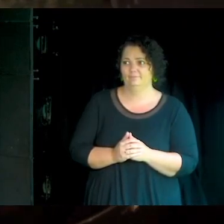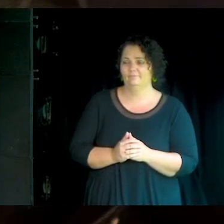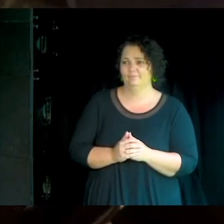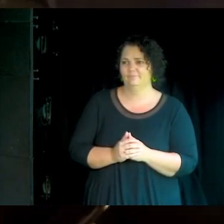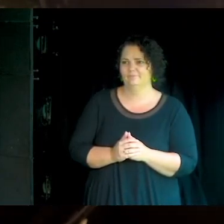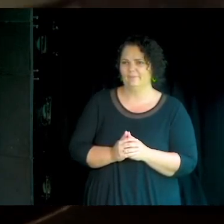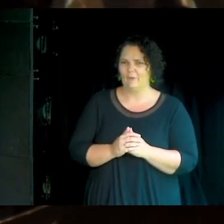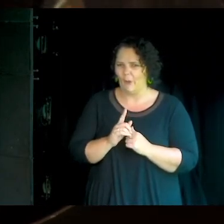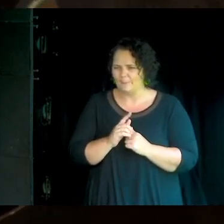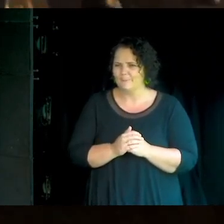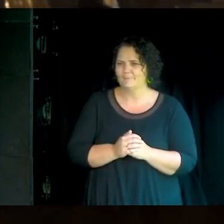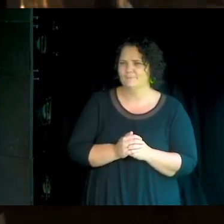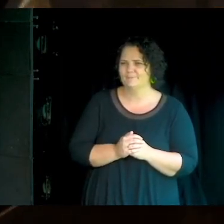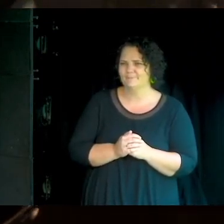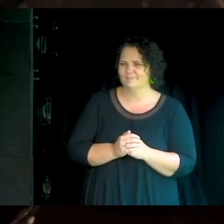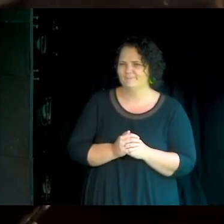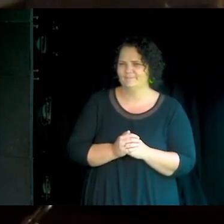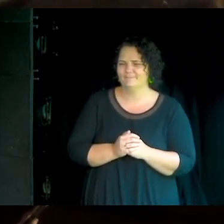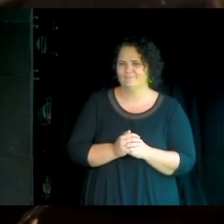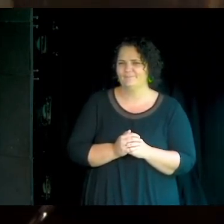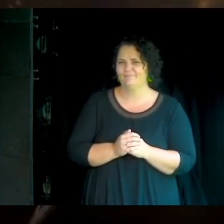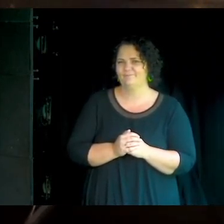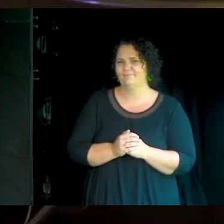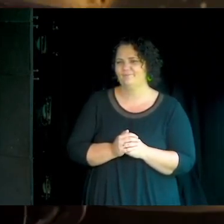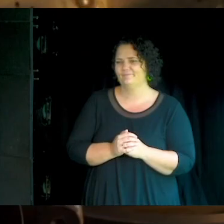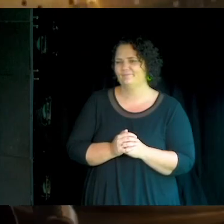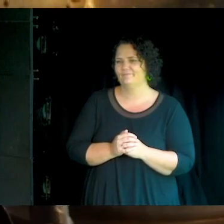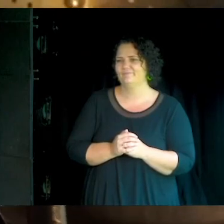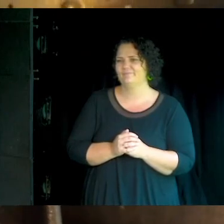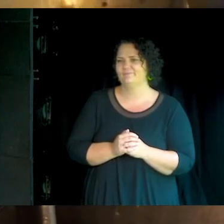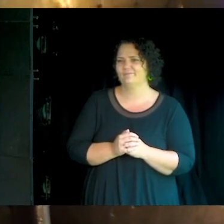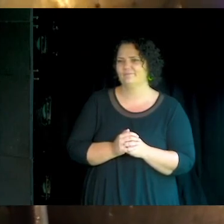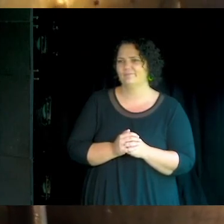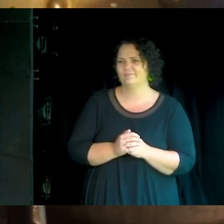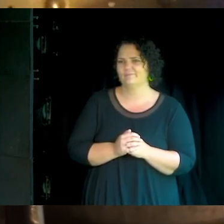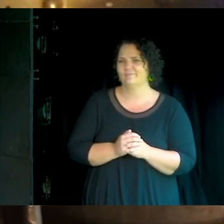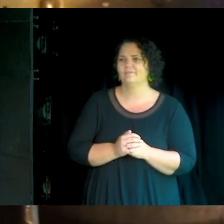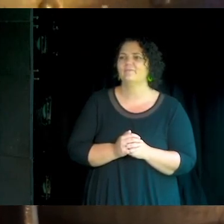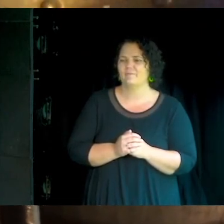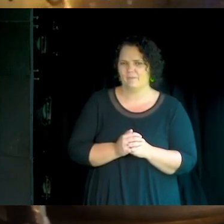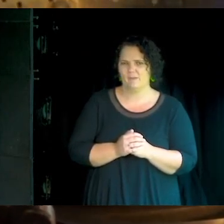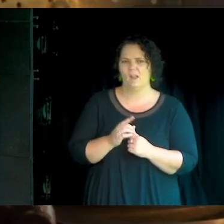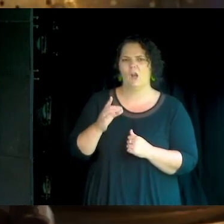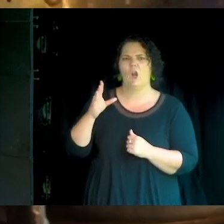sorry oops okay so when you do the frying part the claw the bigger part has to go